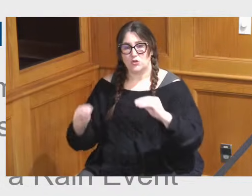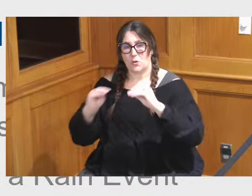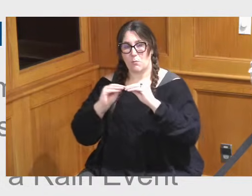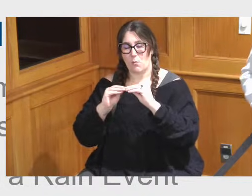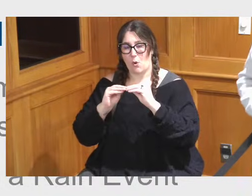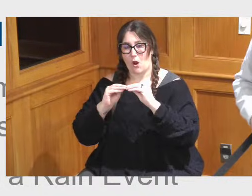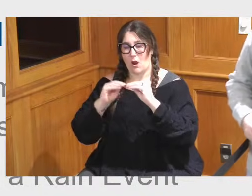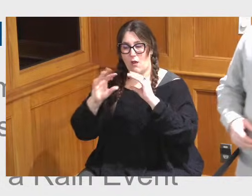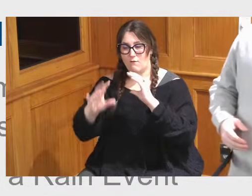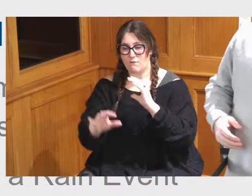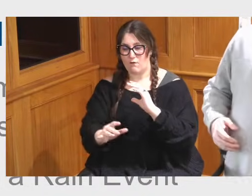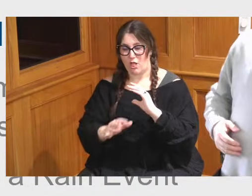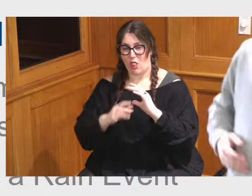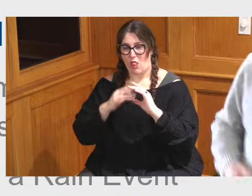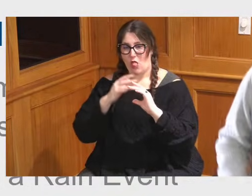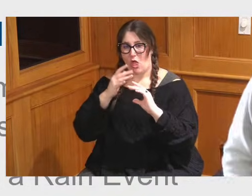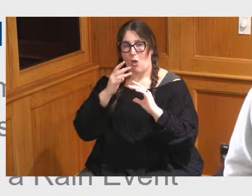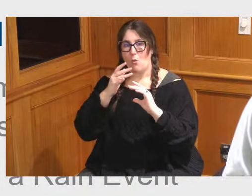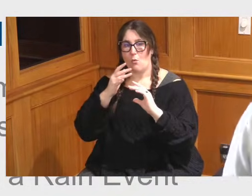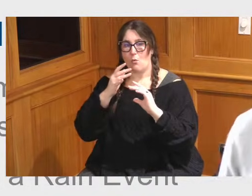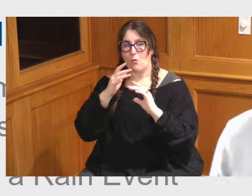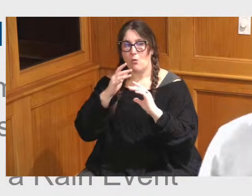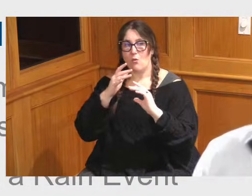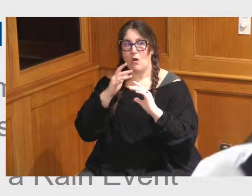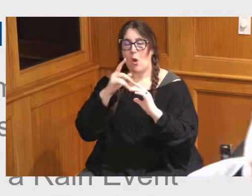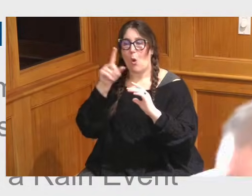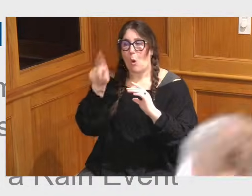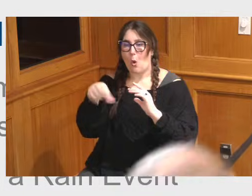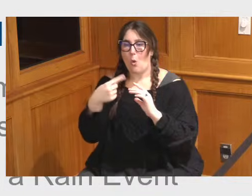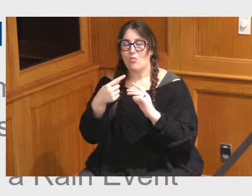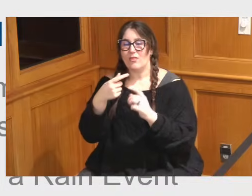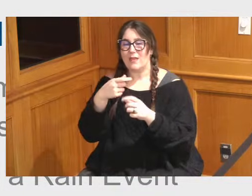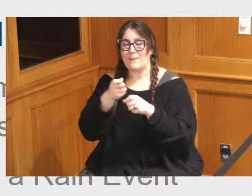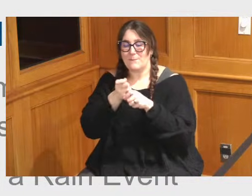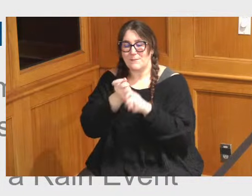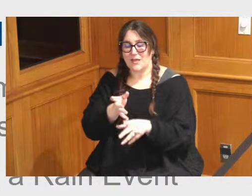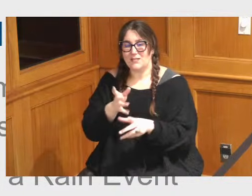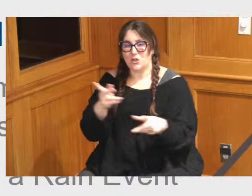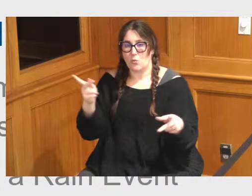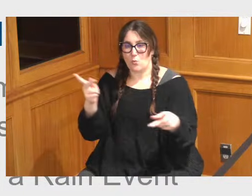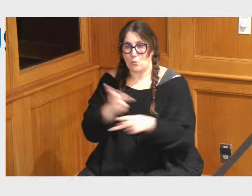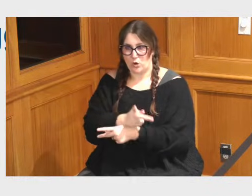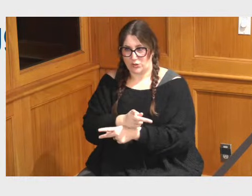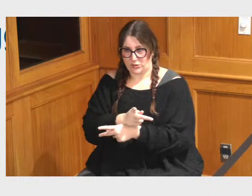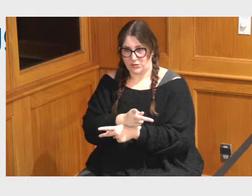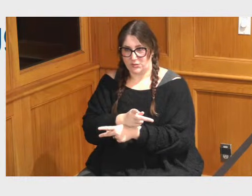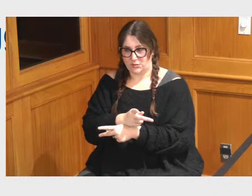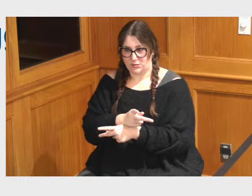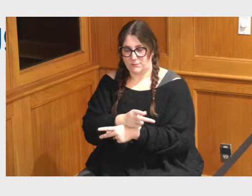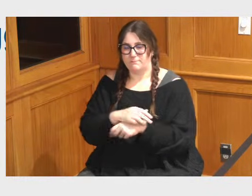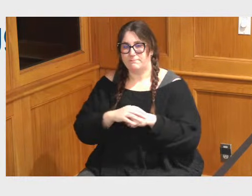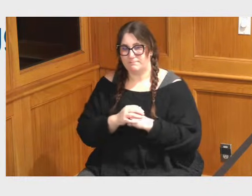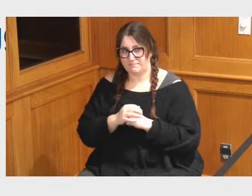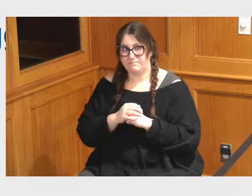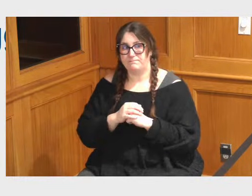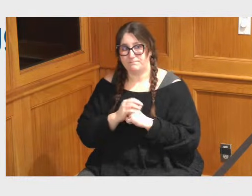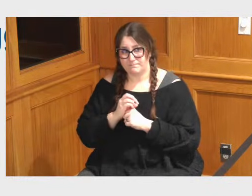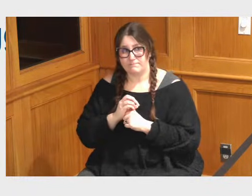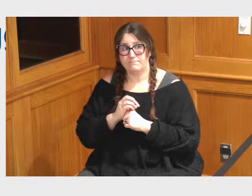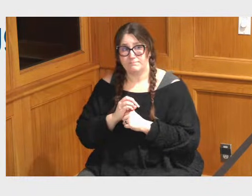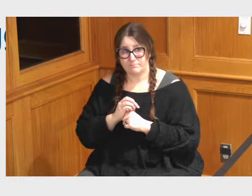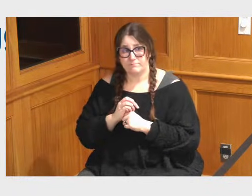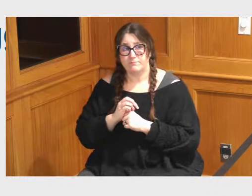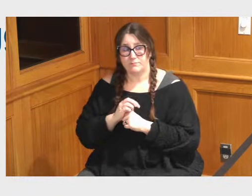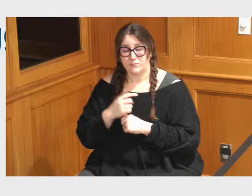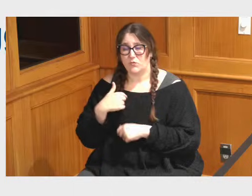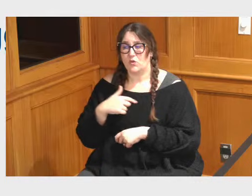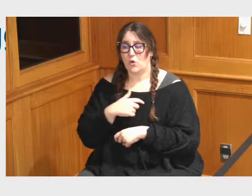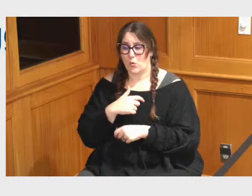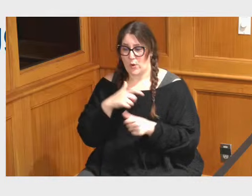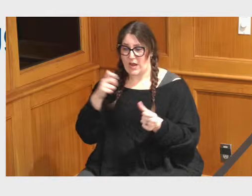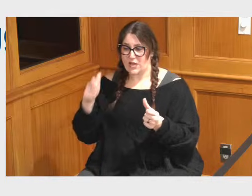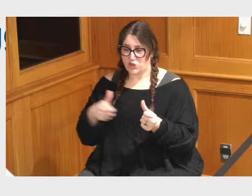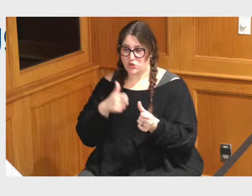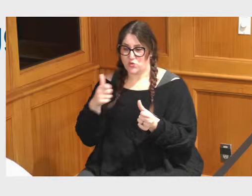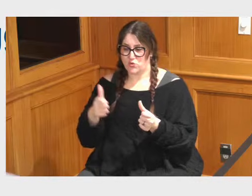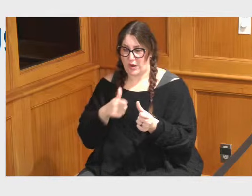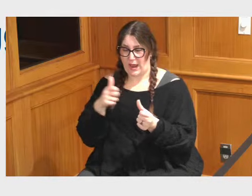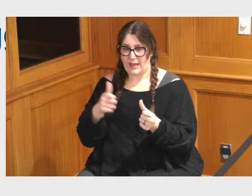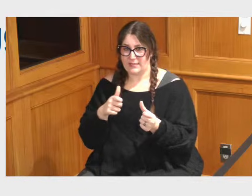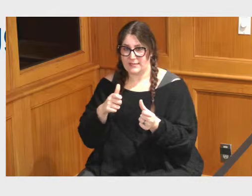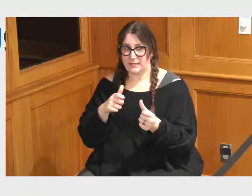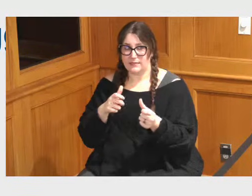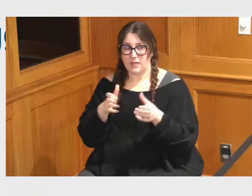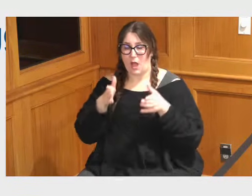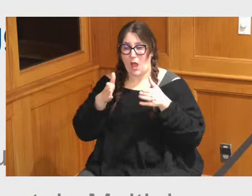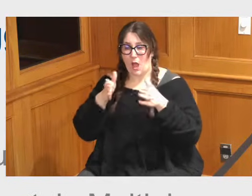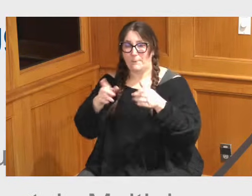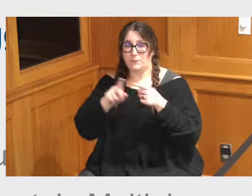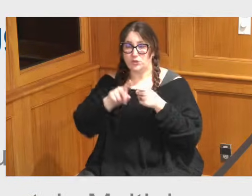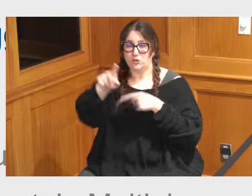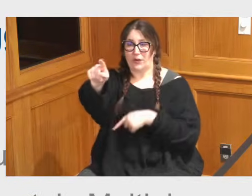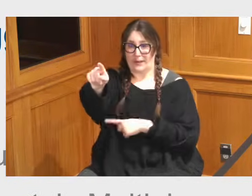these areas only exacerbates the problem. So we traced the collection system upstream